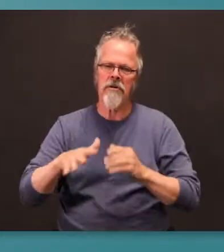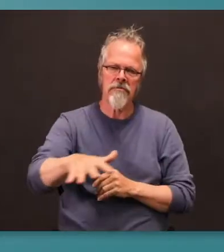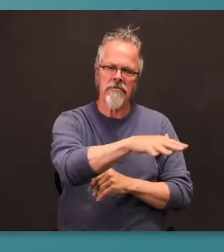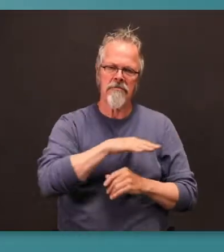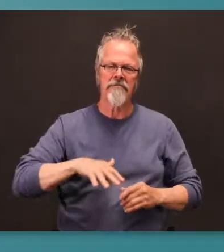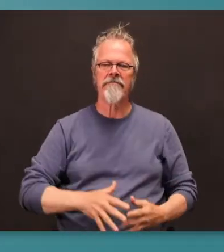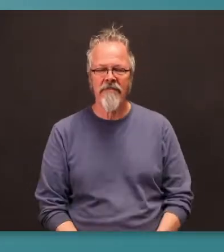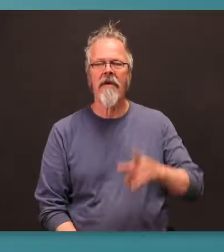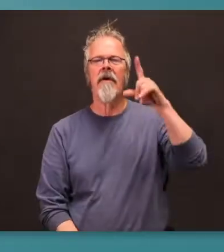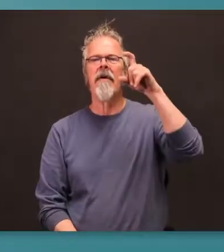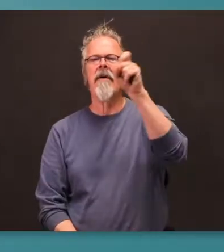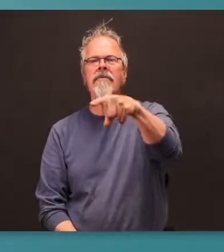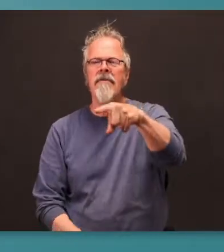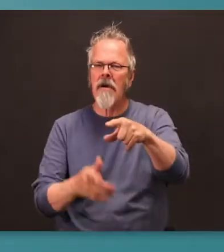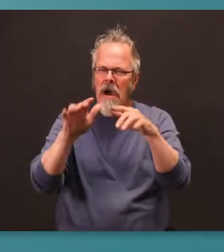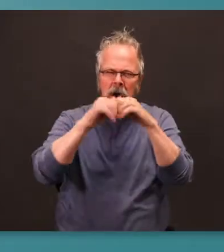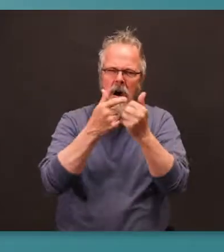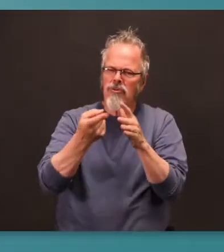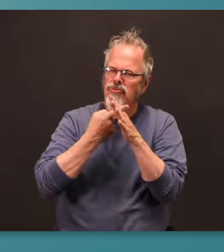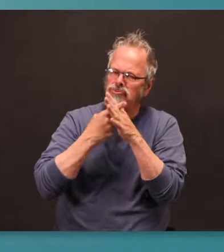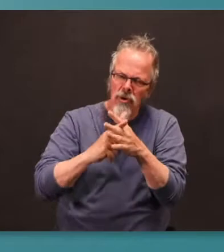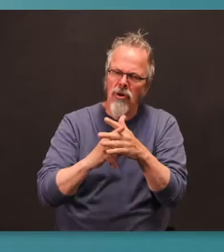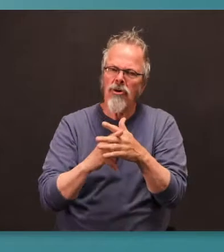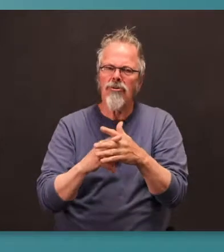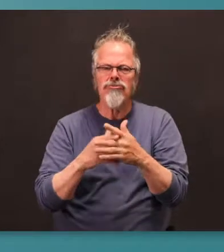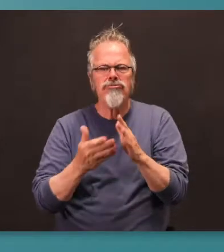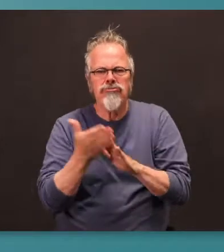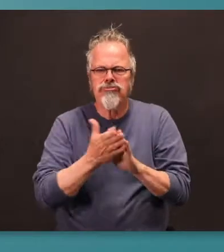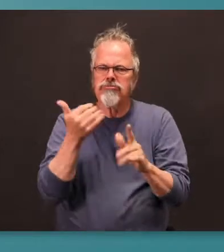How did you get started as a self-advocate?